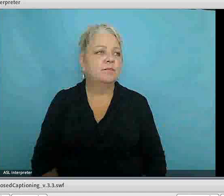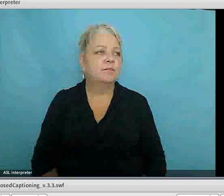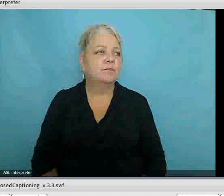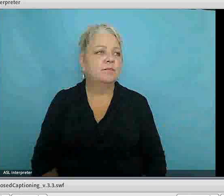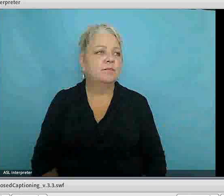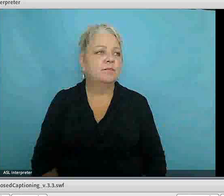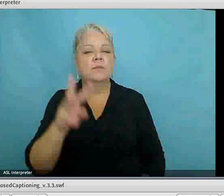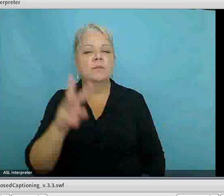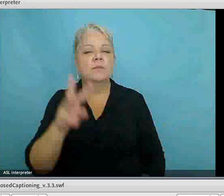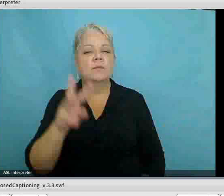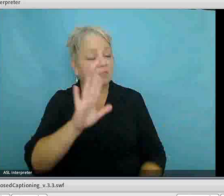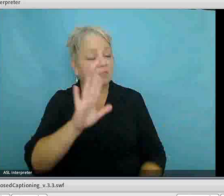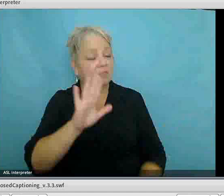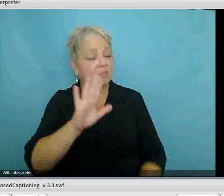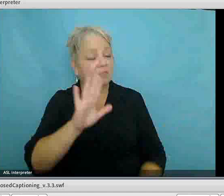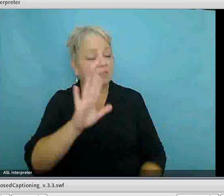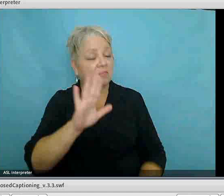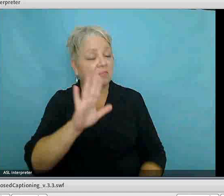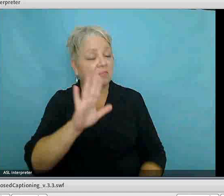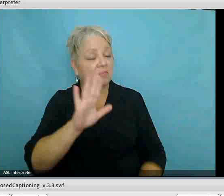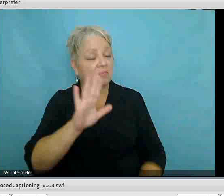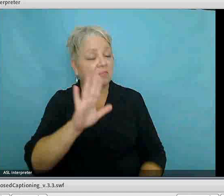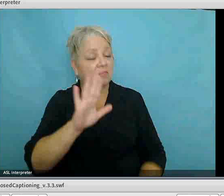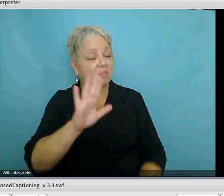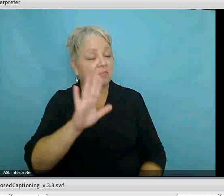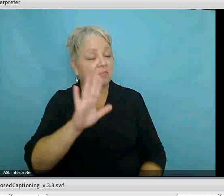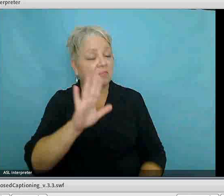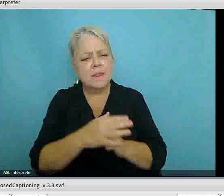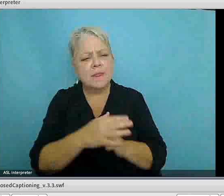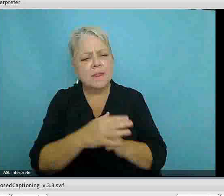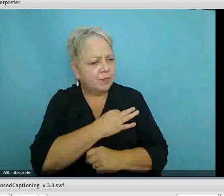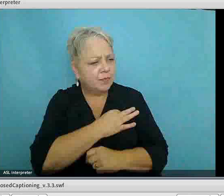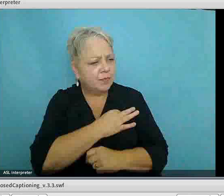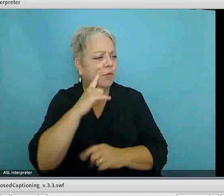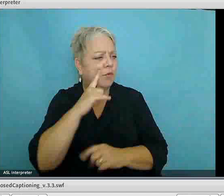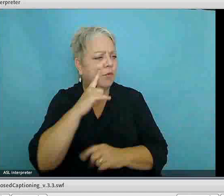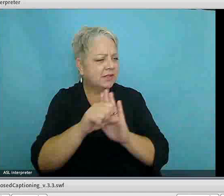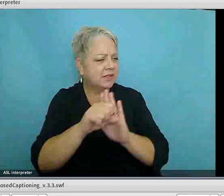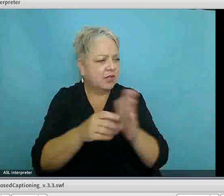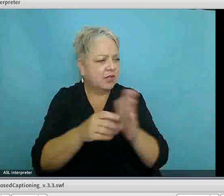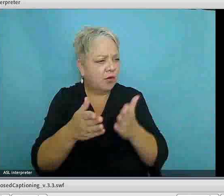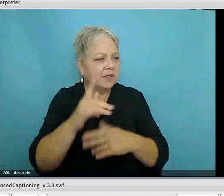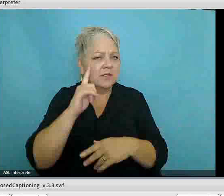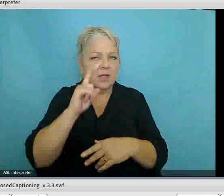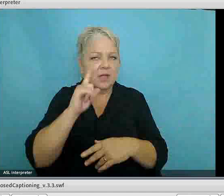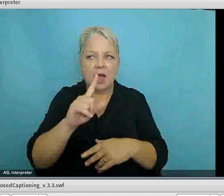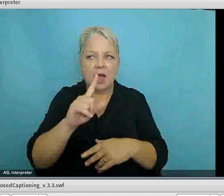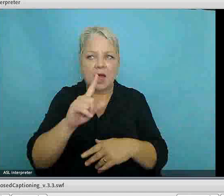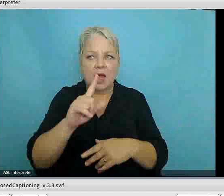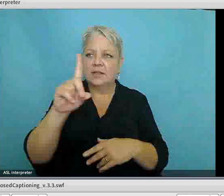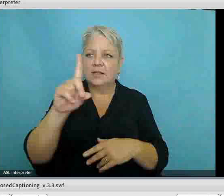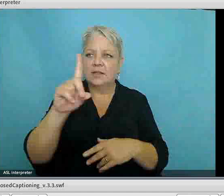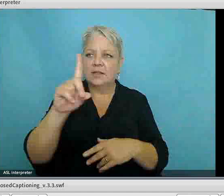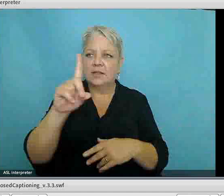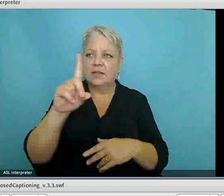continue to be approved through the current prior authorization process? Very good question. No. The answer to that is no.